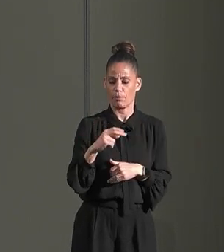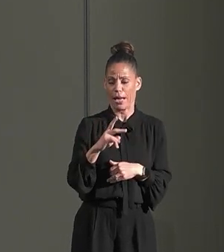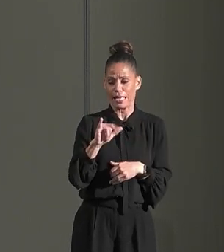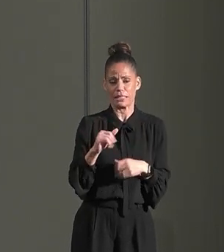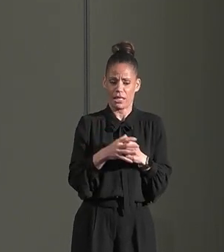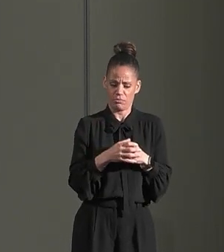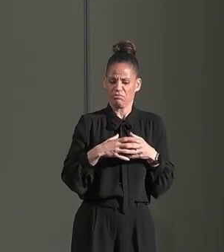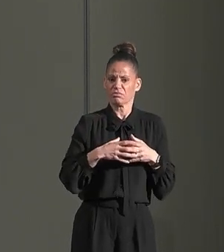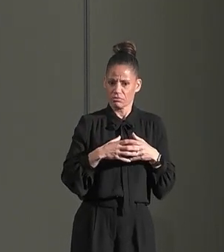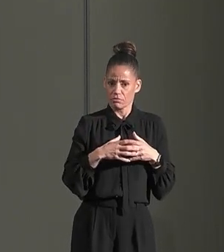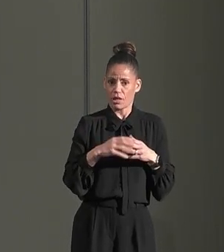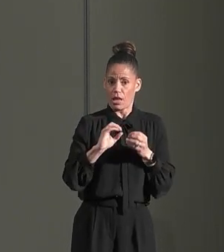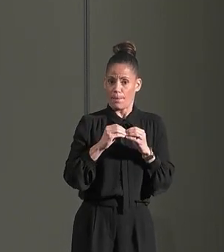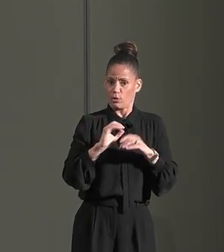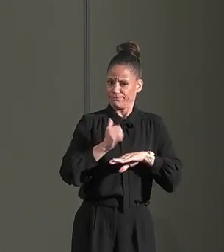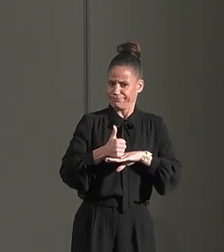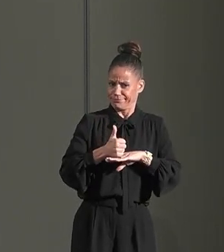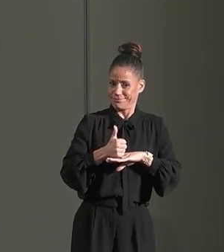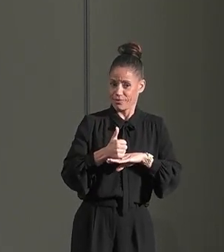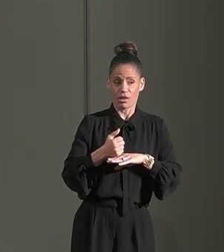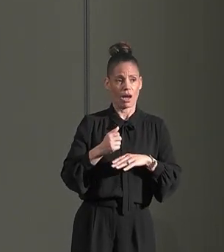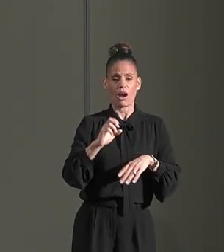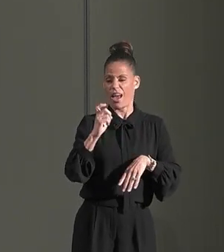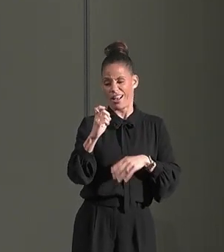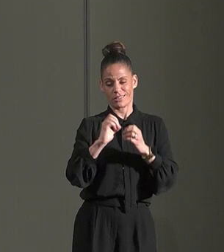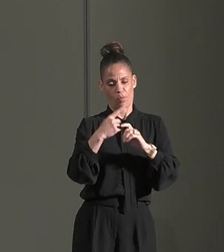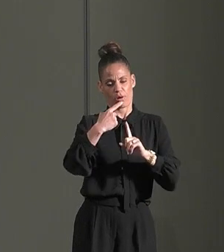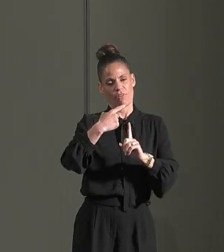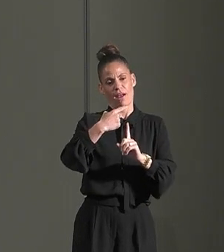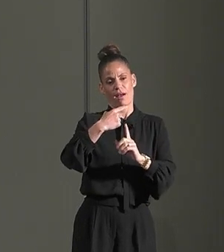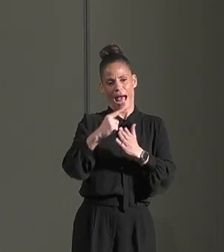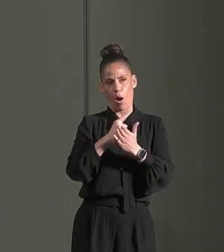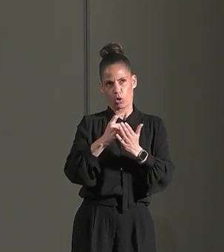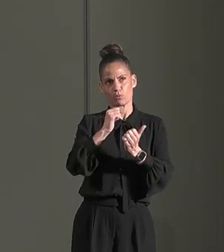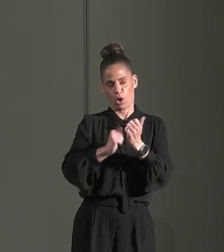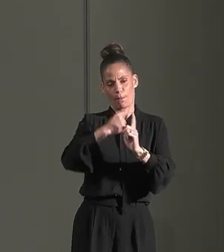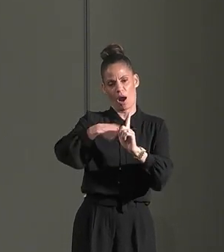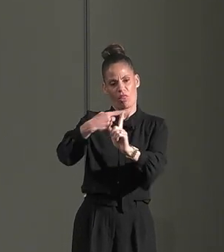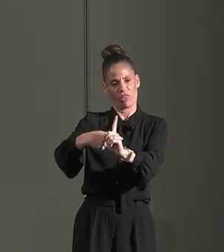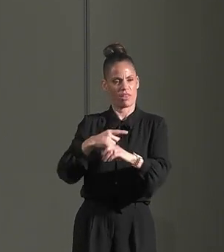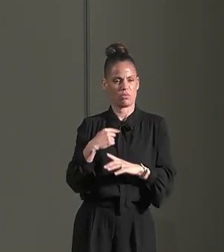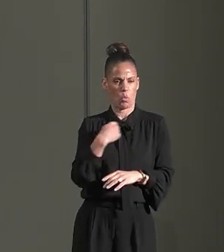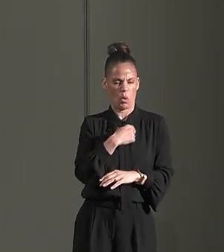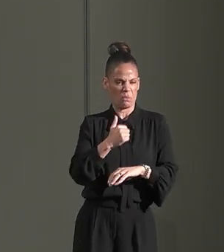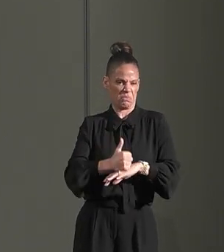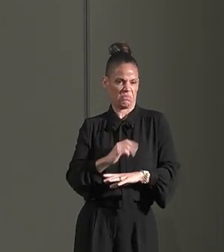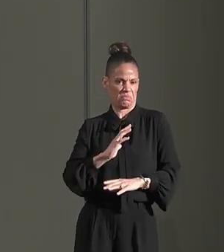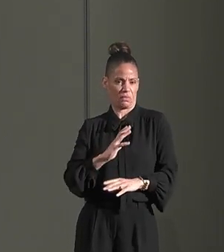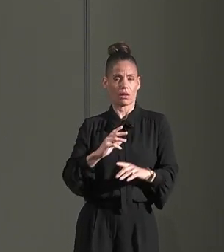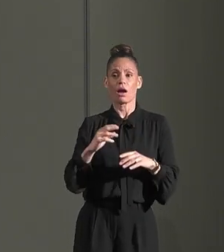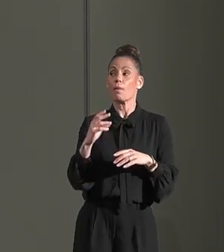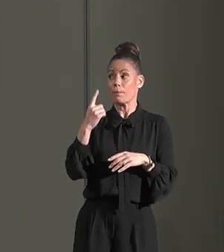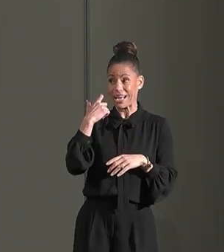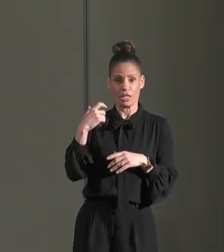hours per month. Through our ongoing dialog we know something else is coming we expect